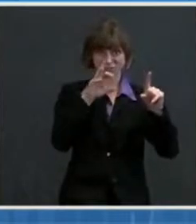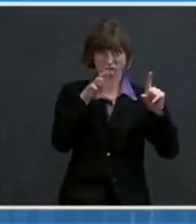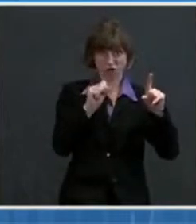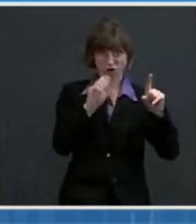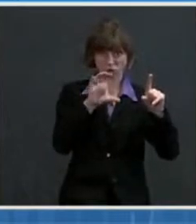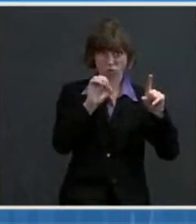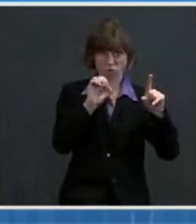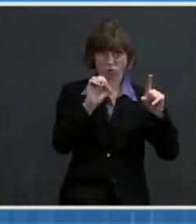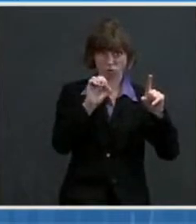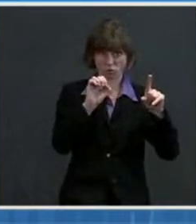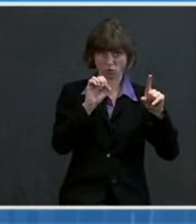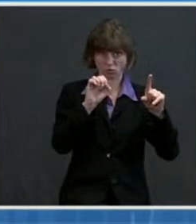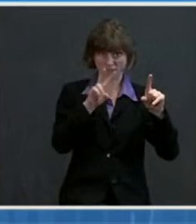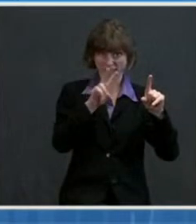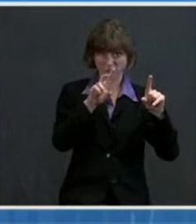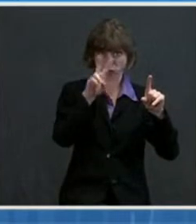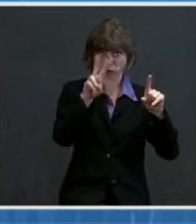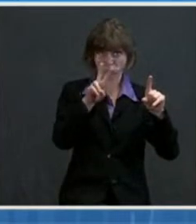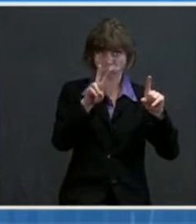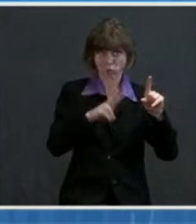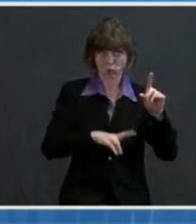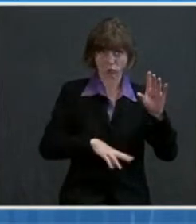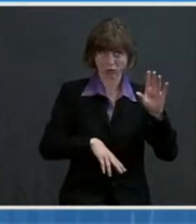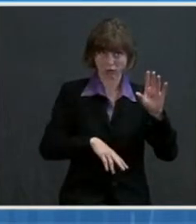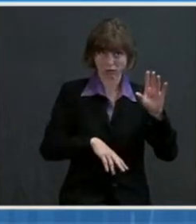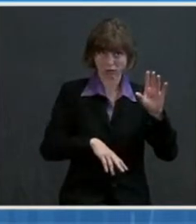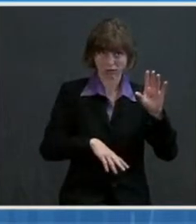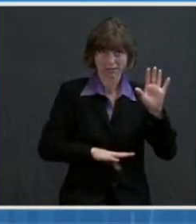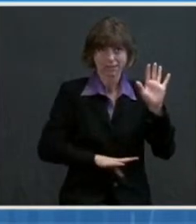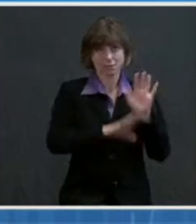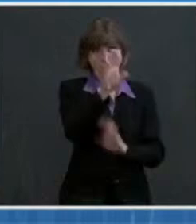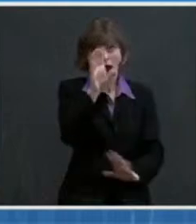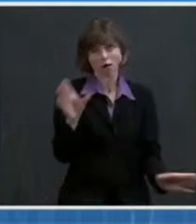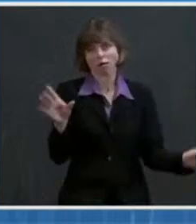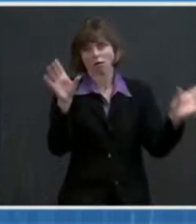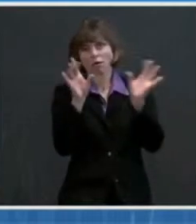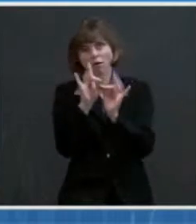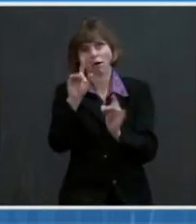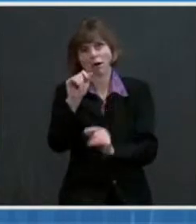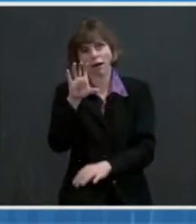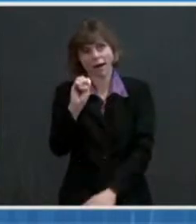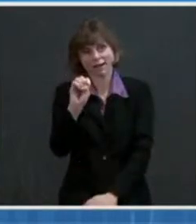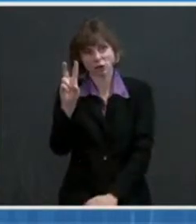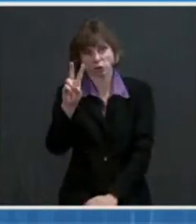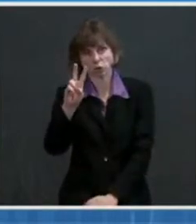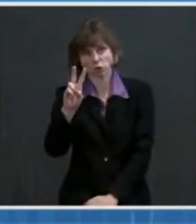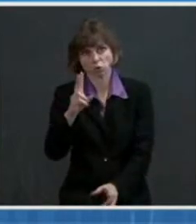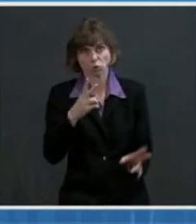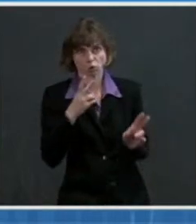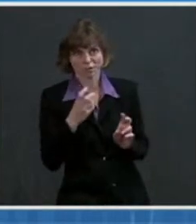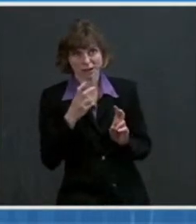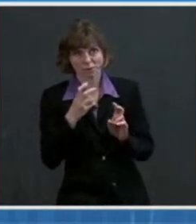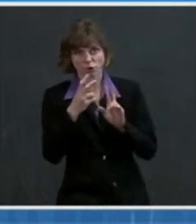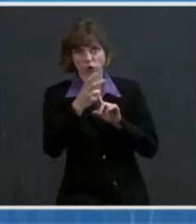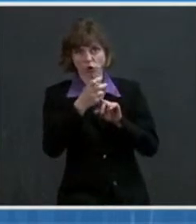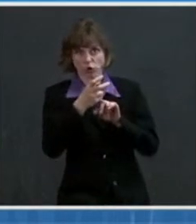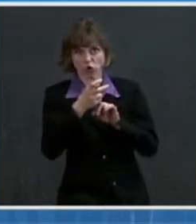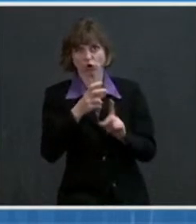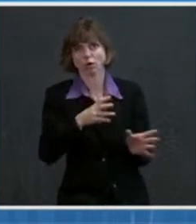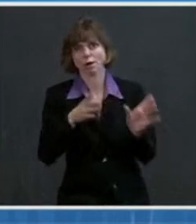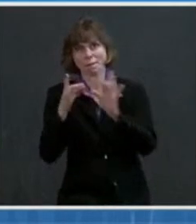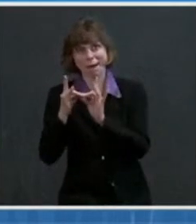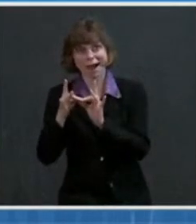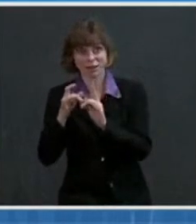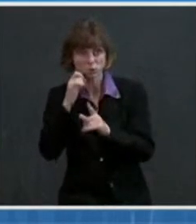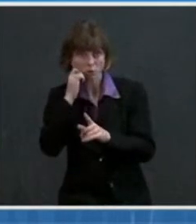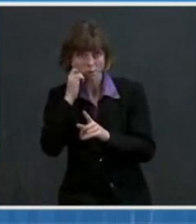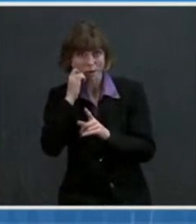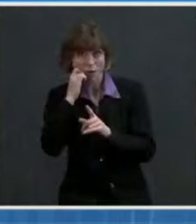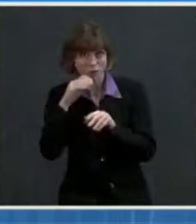THERE ARE DIFFERENCES HERE.